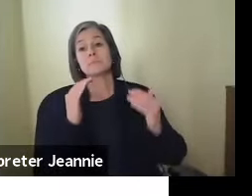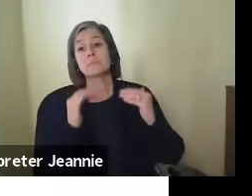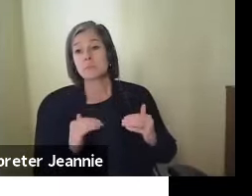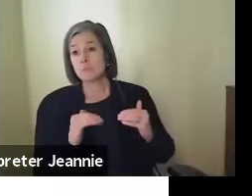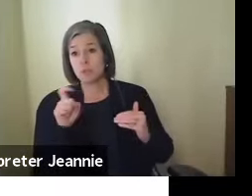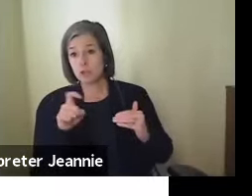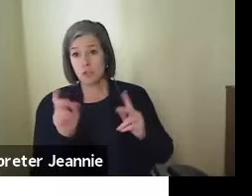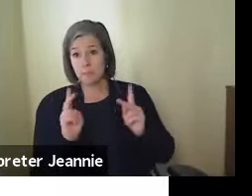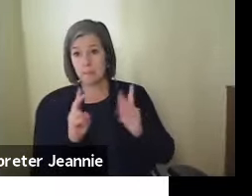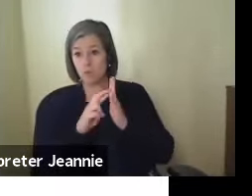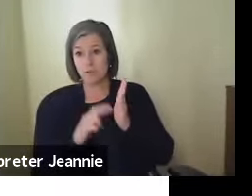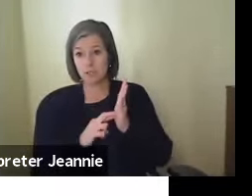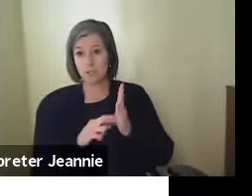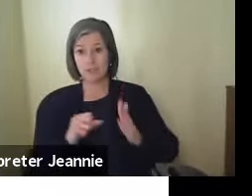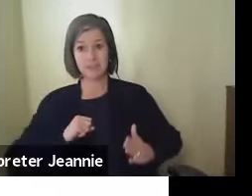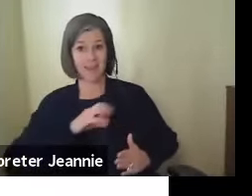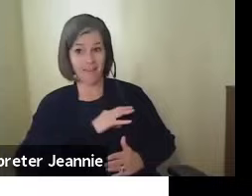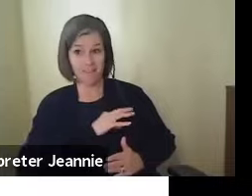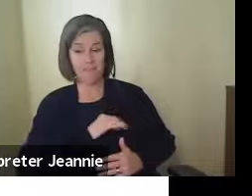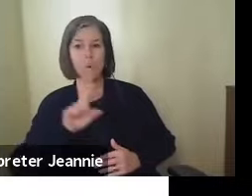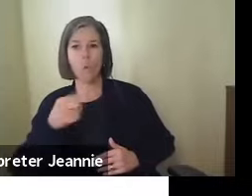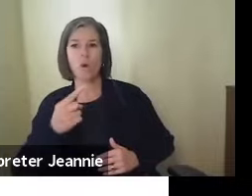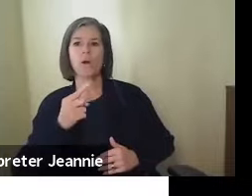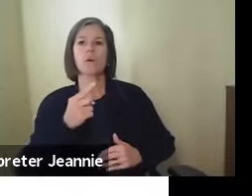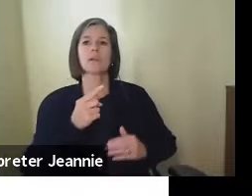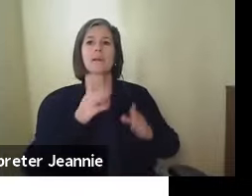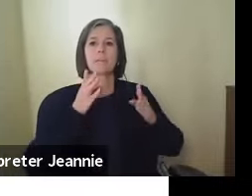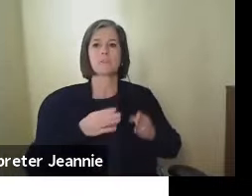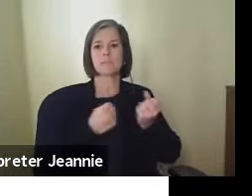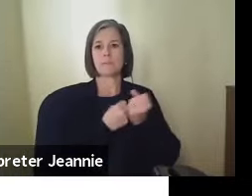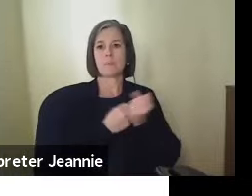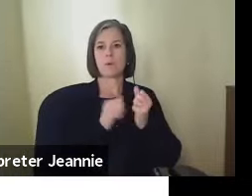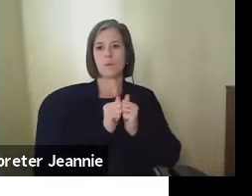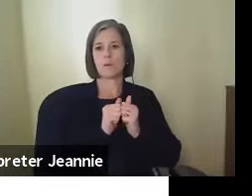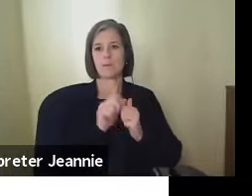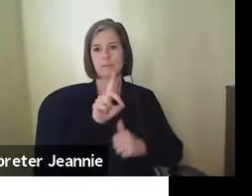register staff or just persons supported with intellectual and developmental disabilities?